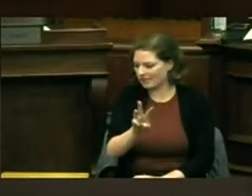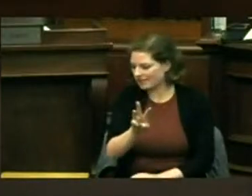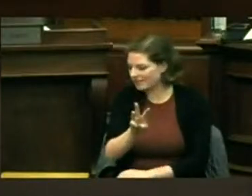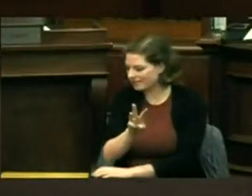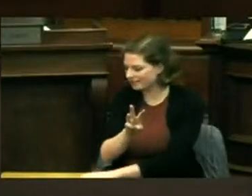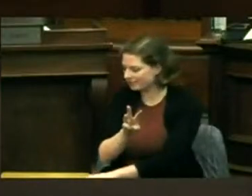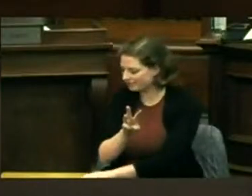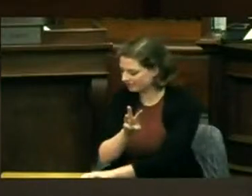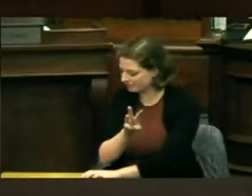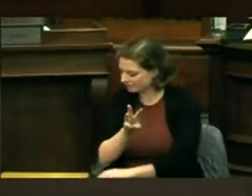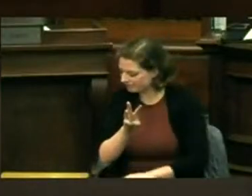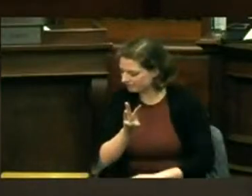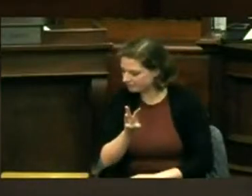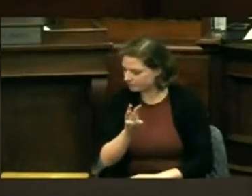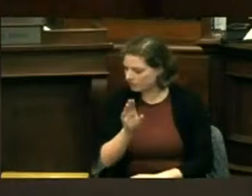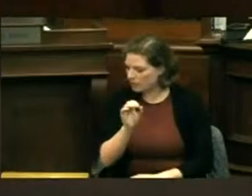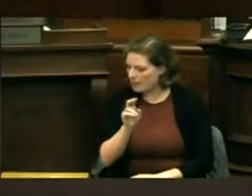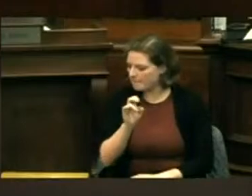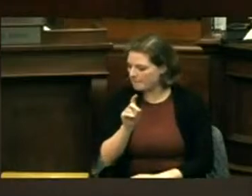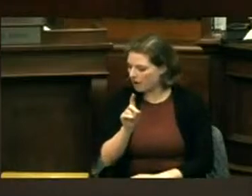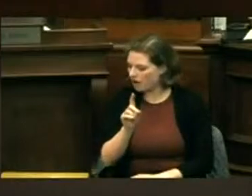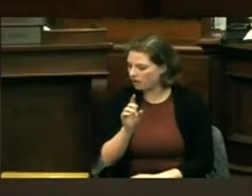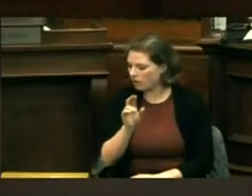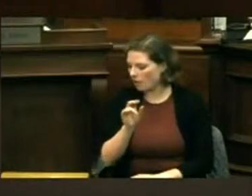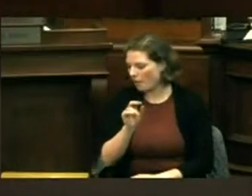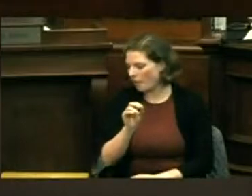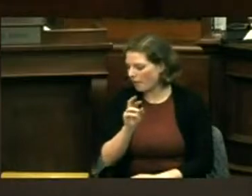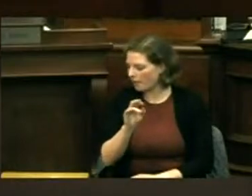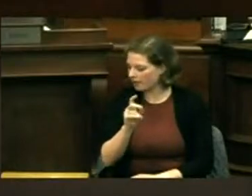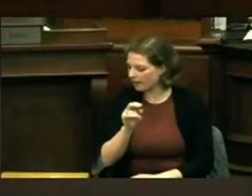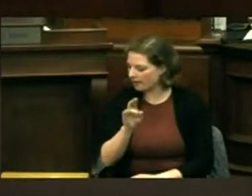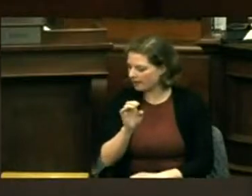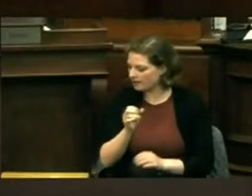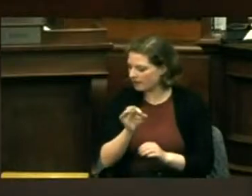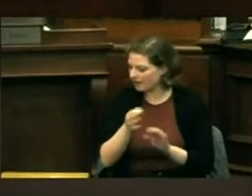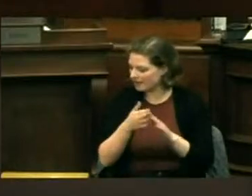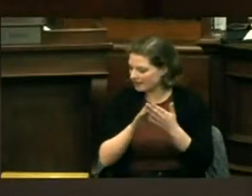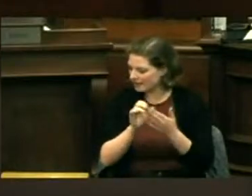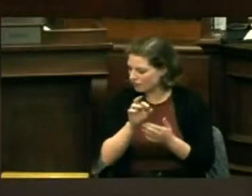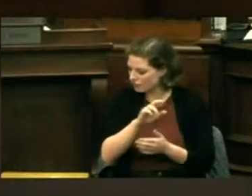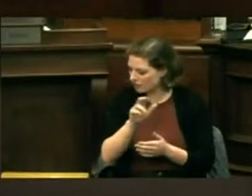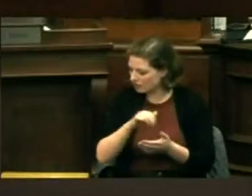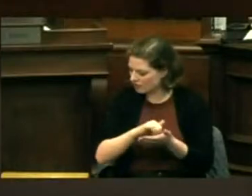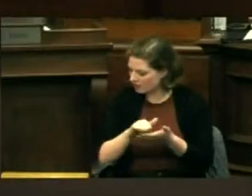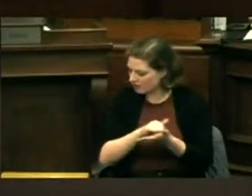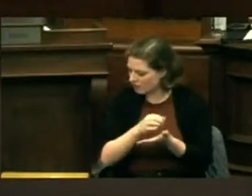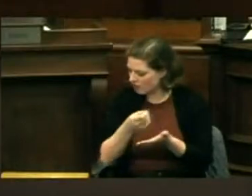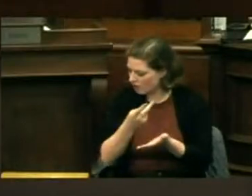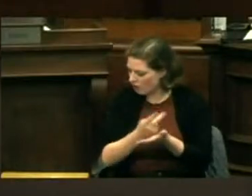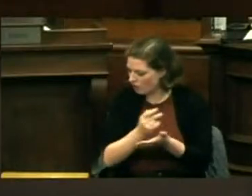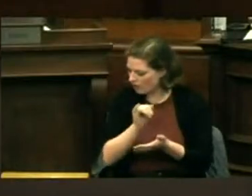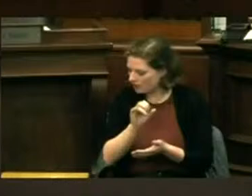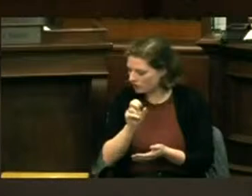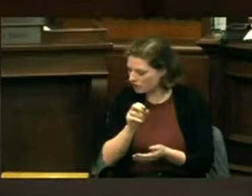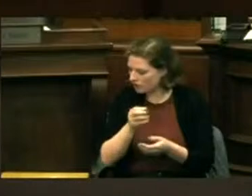Introductory number 426. A Bond Ordinance of the City of Rochester, New York, authorizing